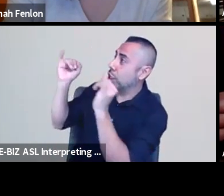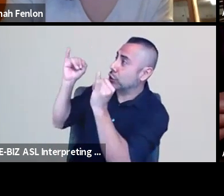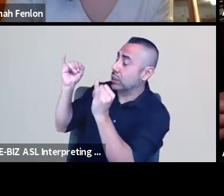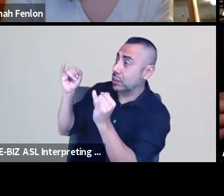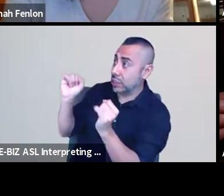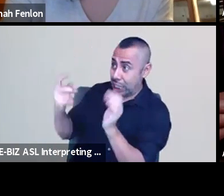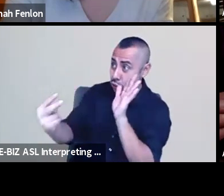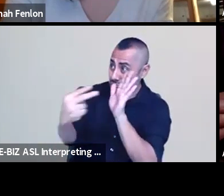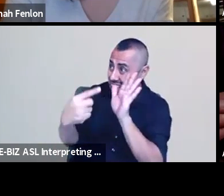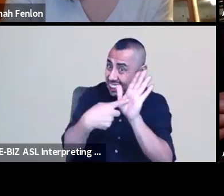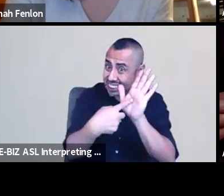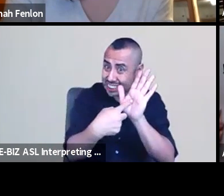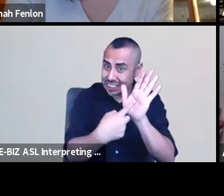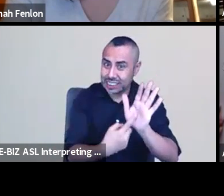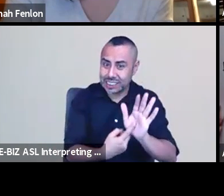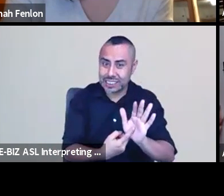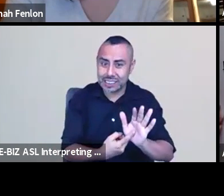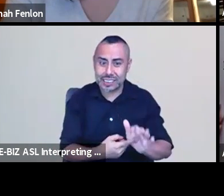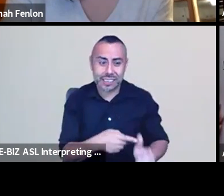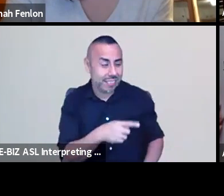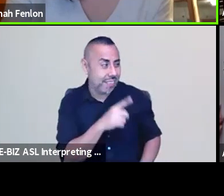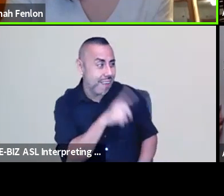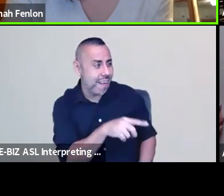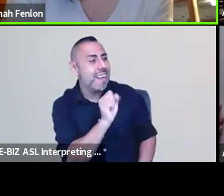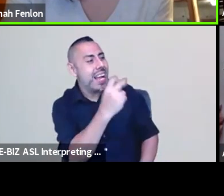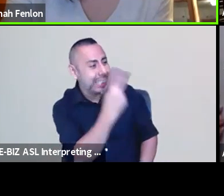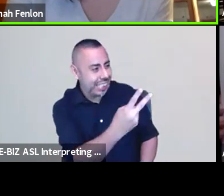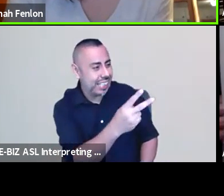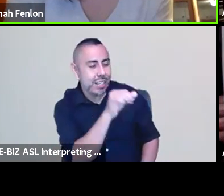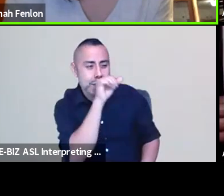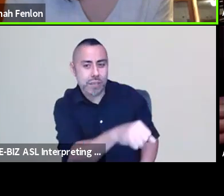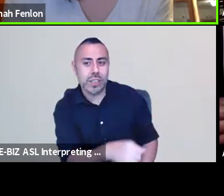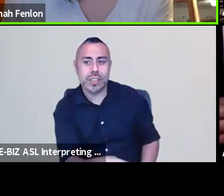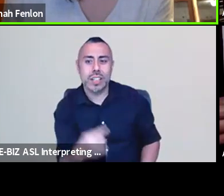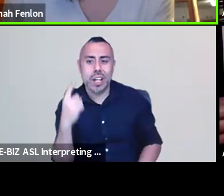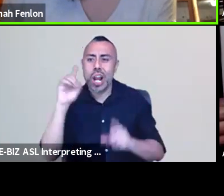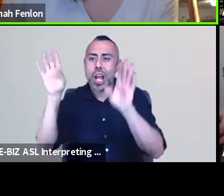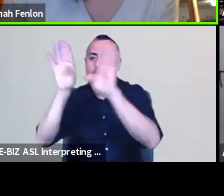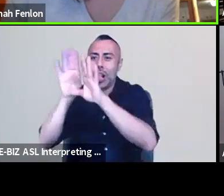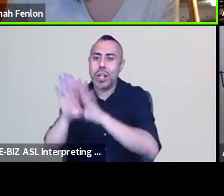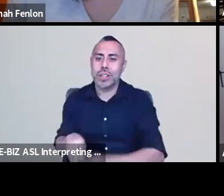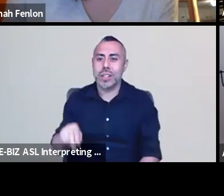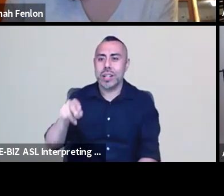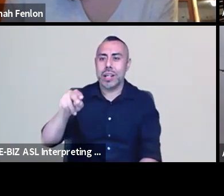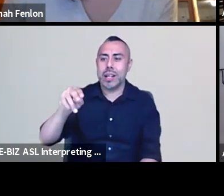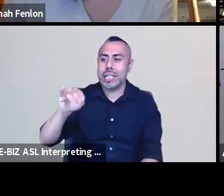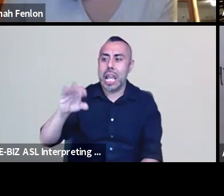Yup, I see it. I love it. I'm gonna go ahead and close this out. I'm literally fighting the shame in my body right now